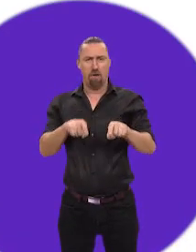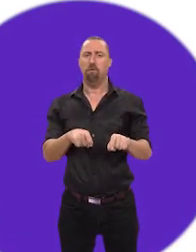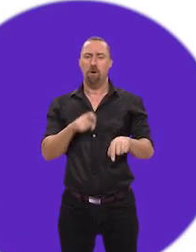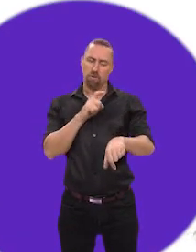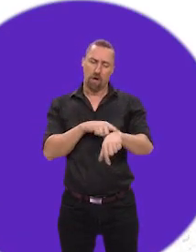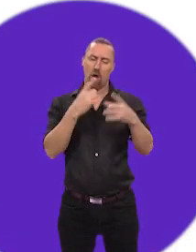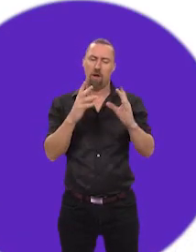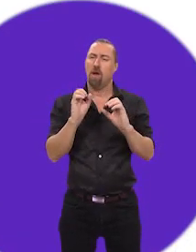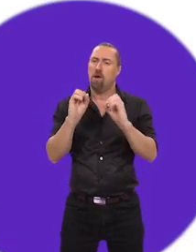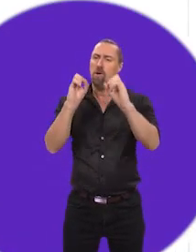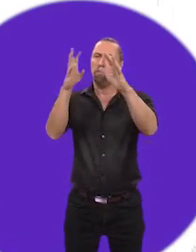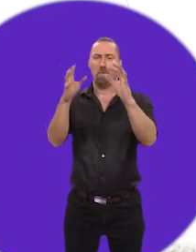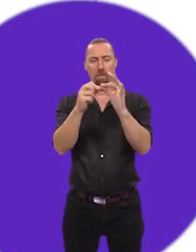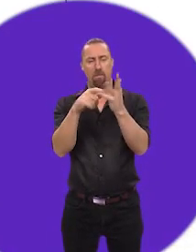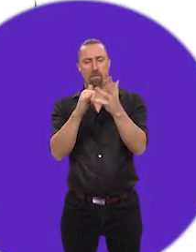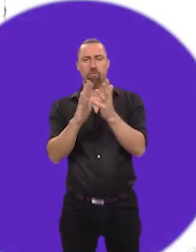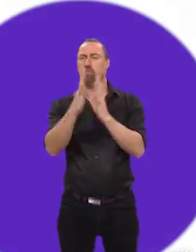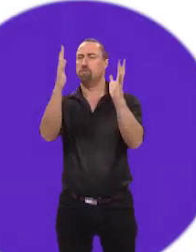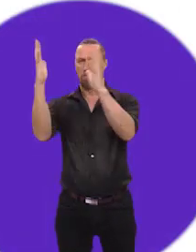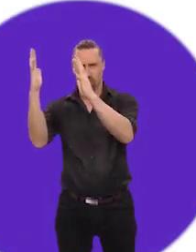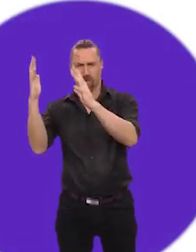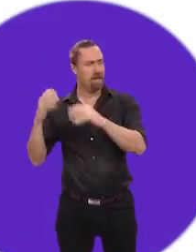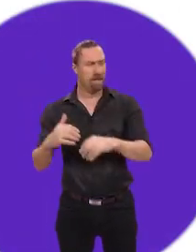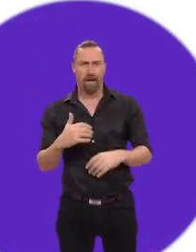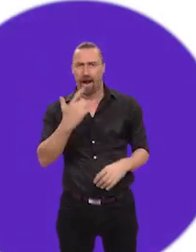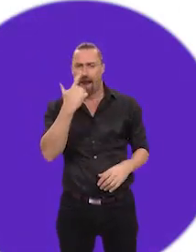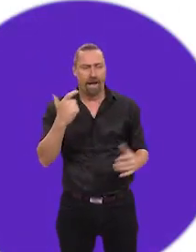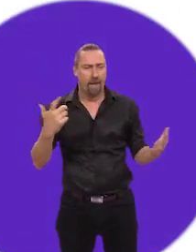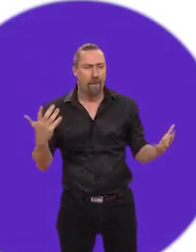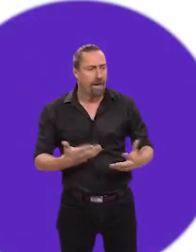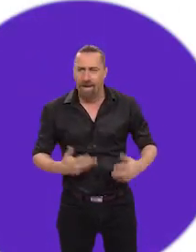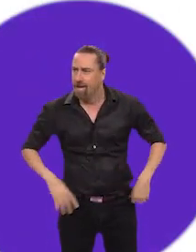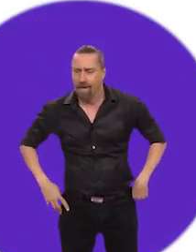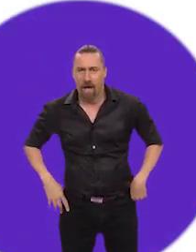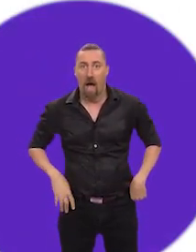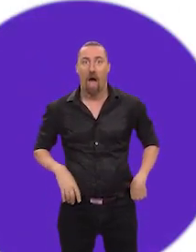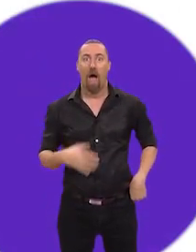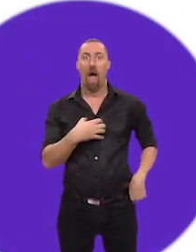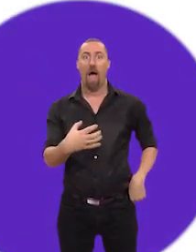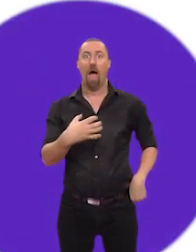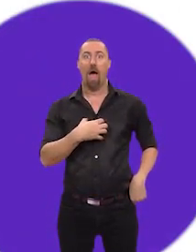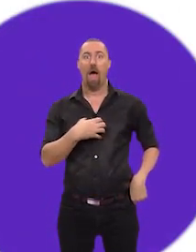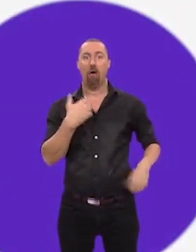It was time to go back to the bush, but where's Lucky? But this time the author tells us